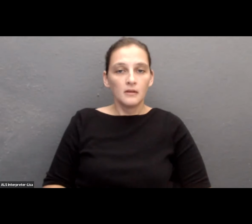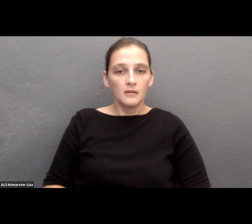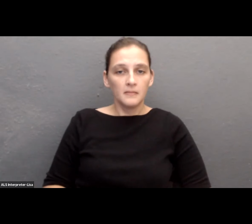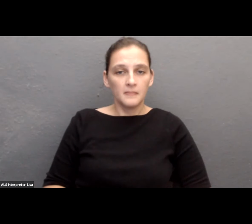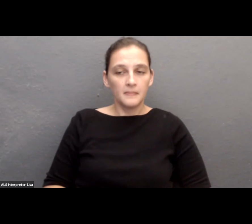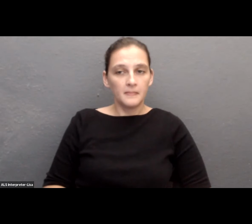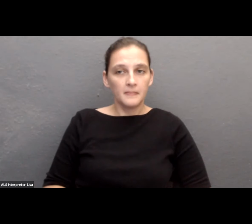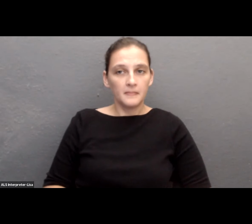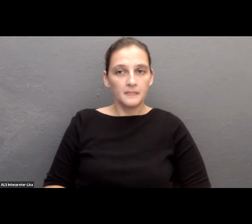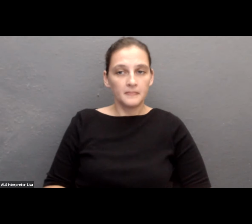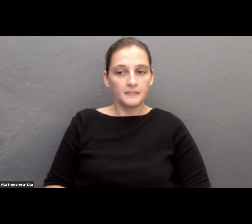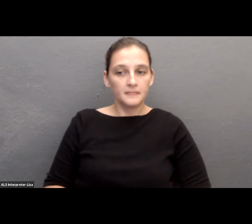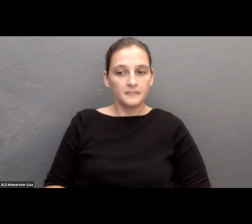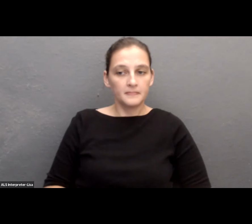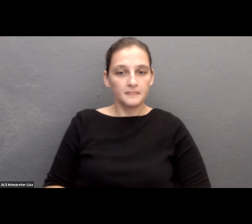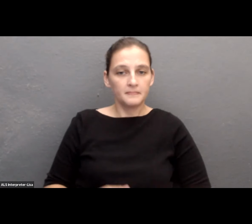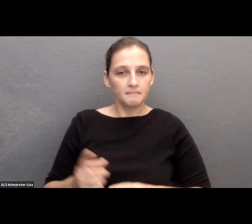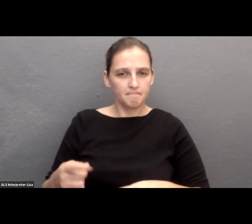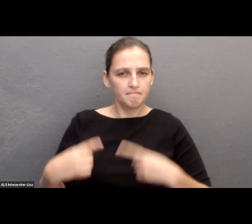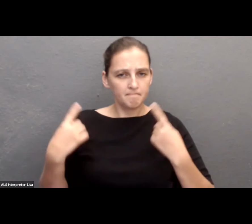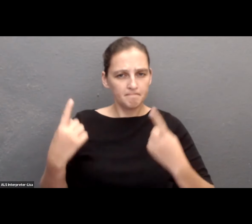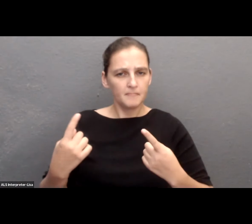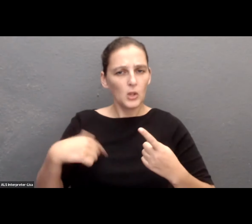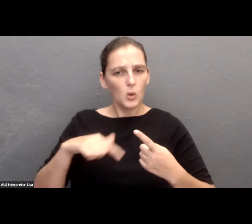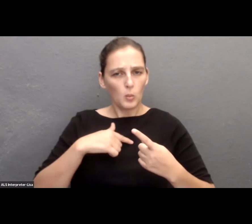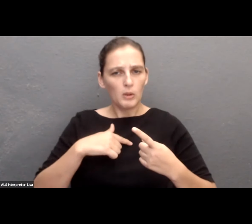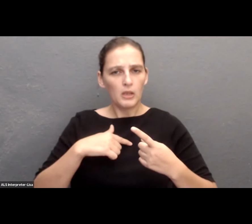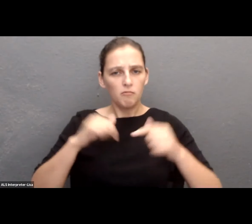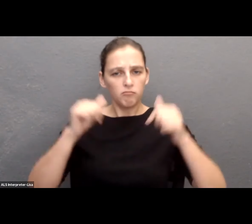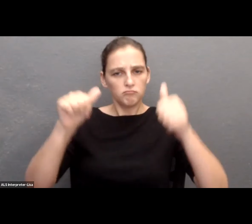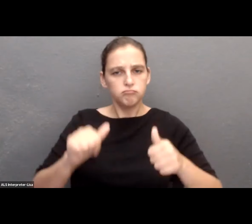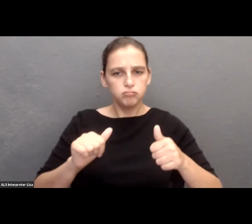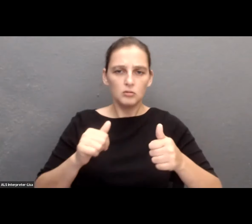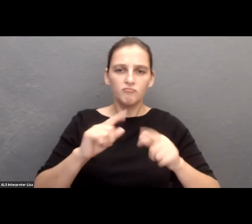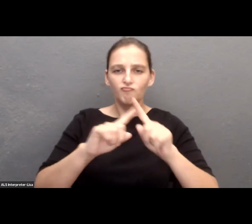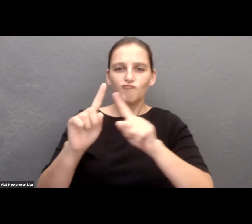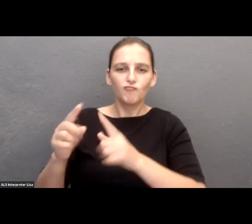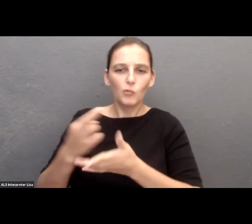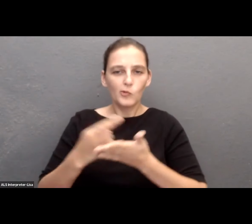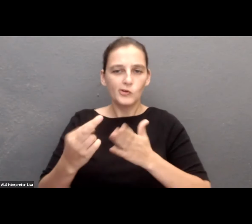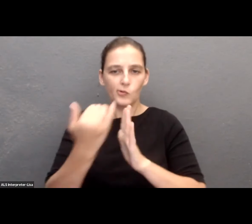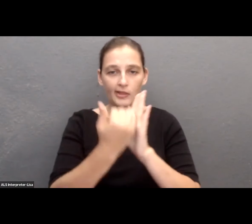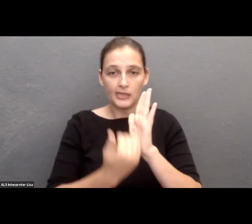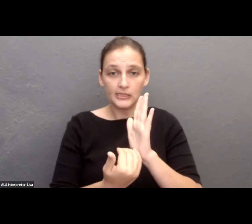with you our resource list, and at this time I thought I might be able to show that to